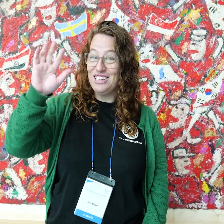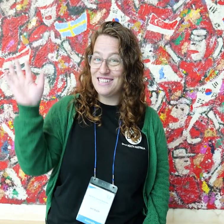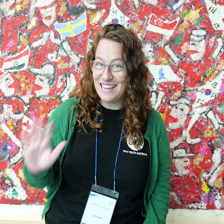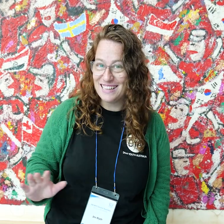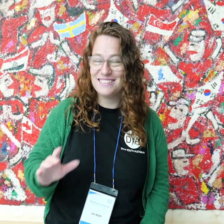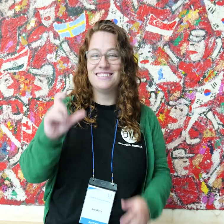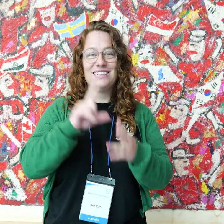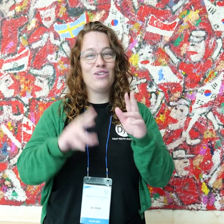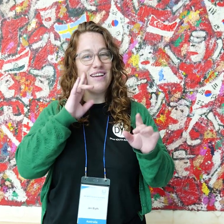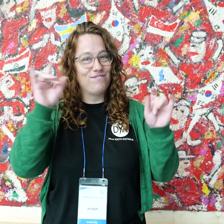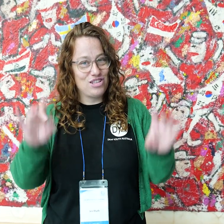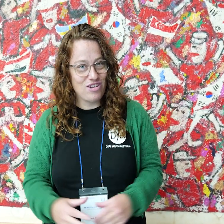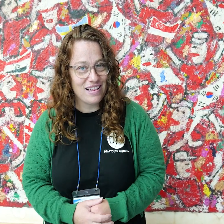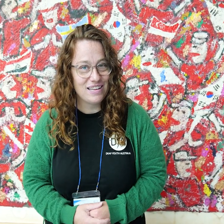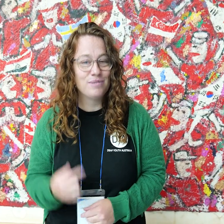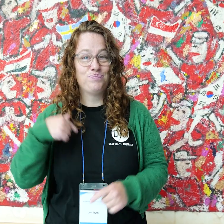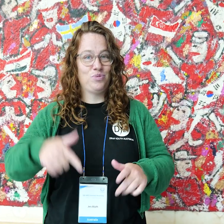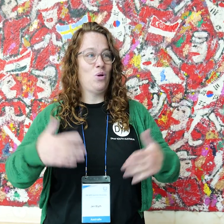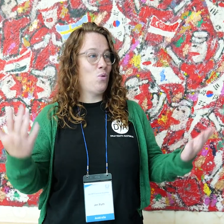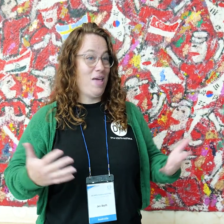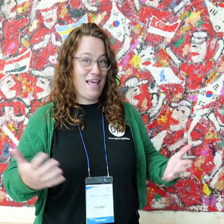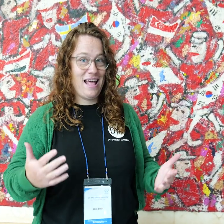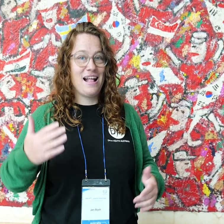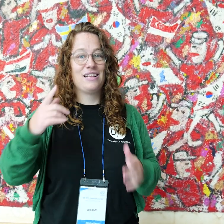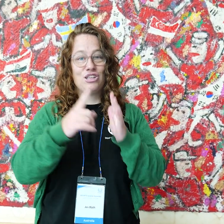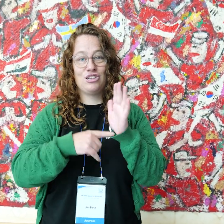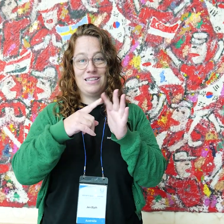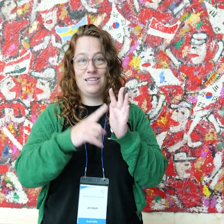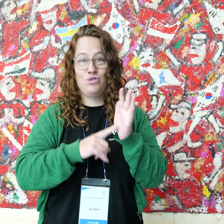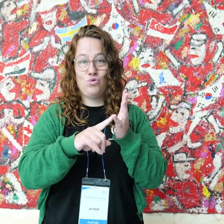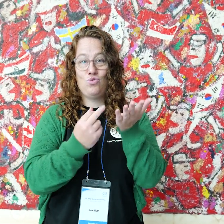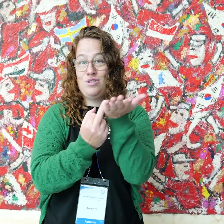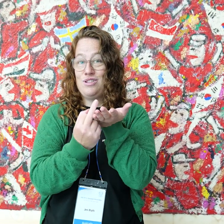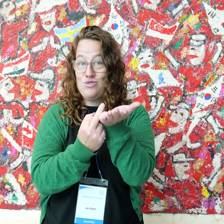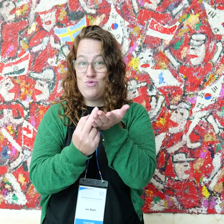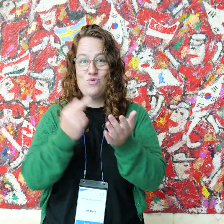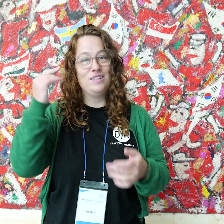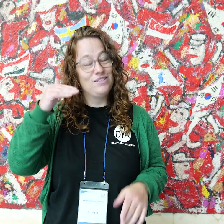Hello, I'm Jen, CEO of Deaf Australia. I'm here in Jeju, South Korea